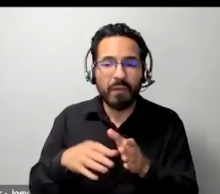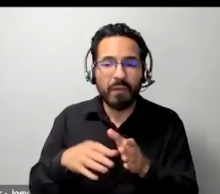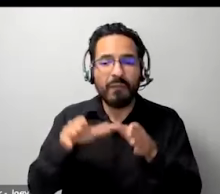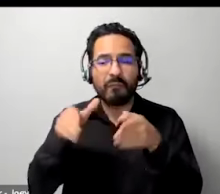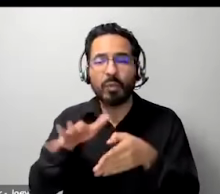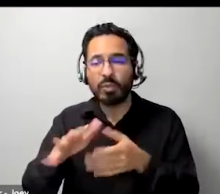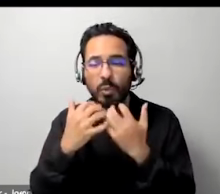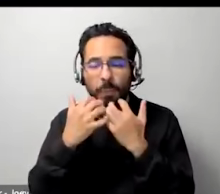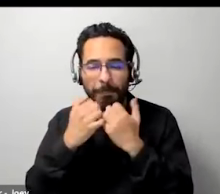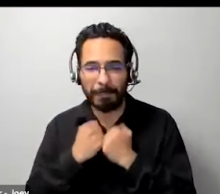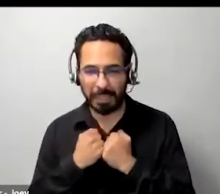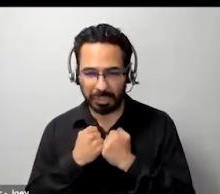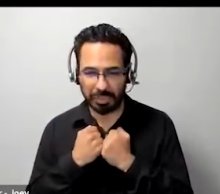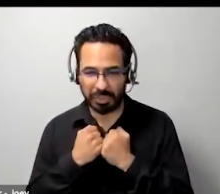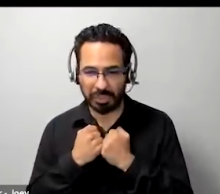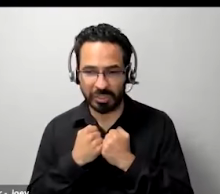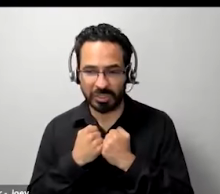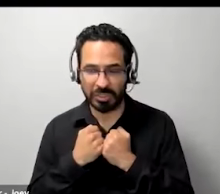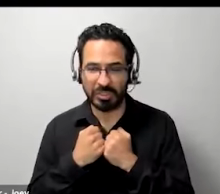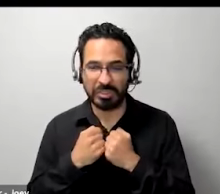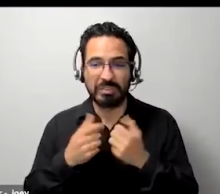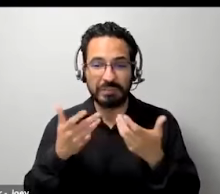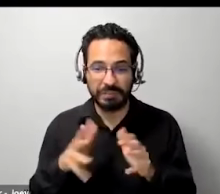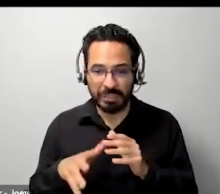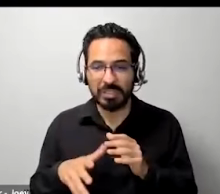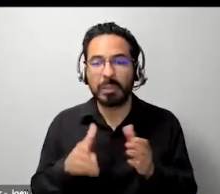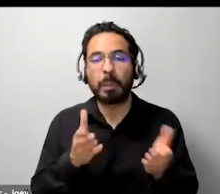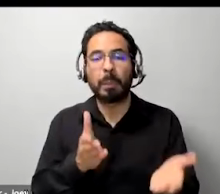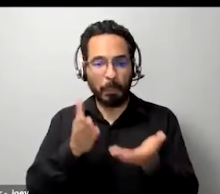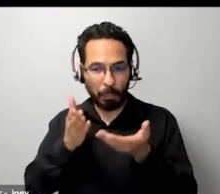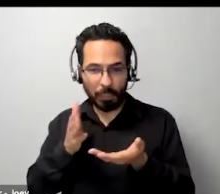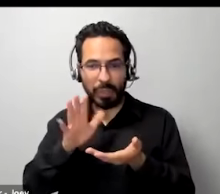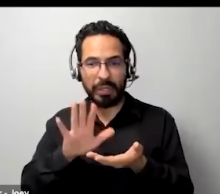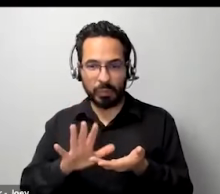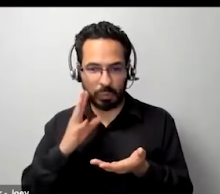and bring that in as an additional opportunity for you.